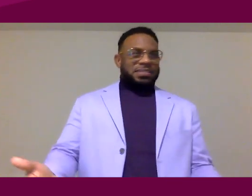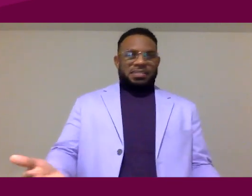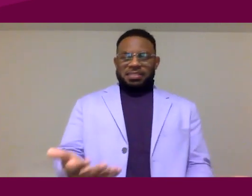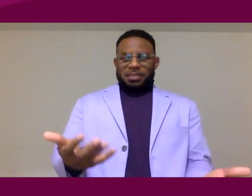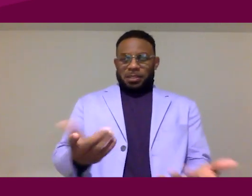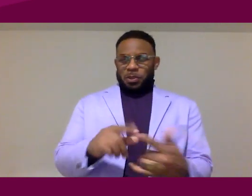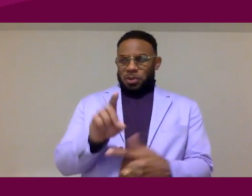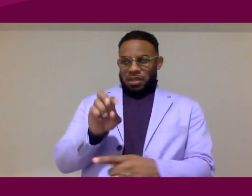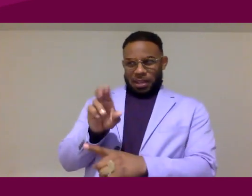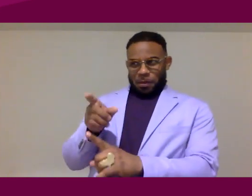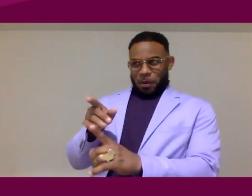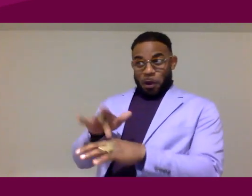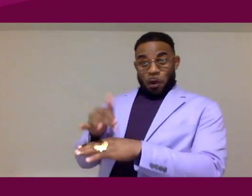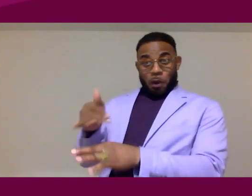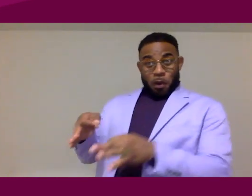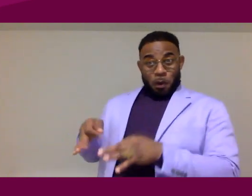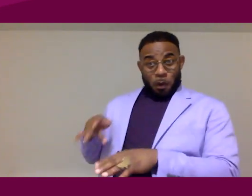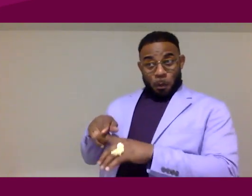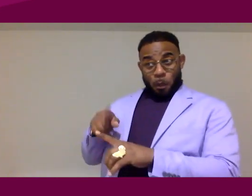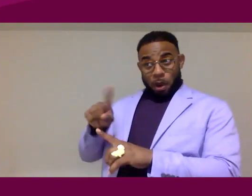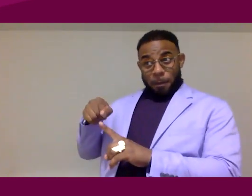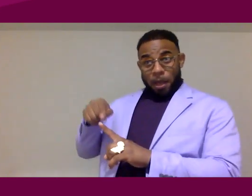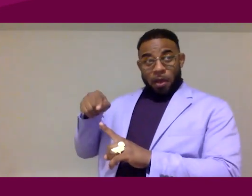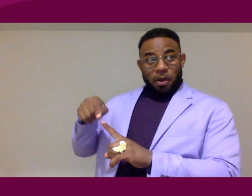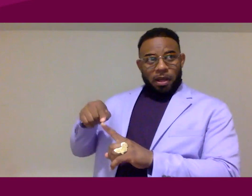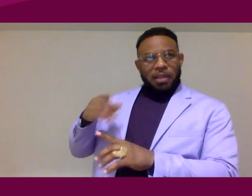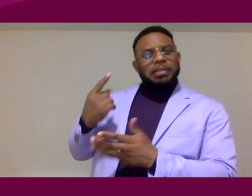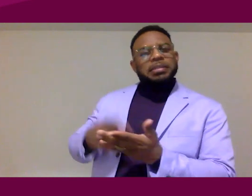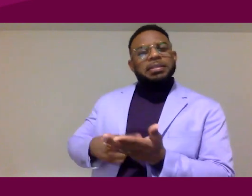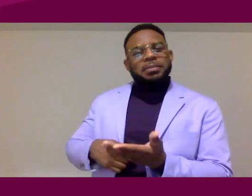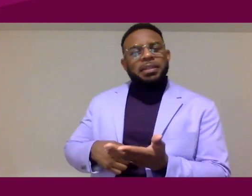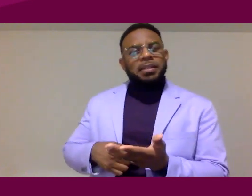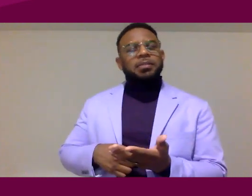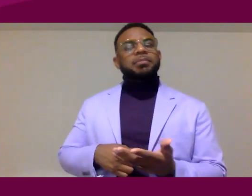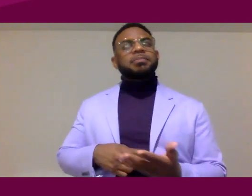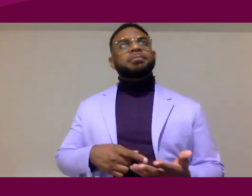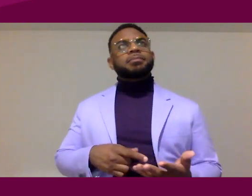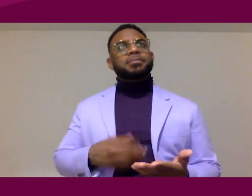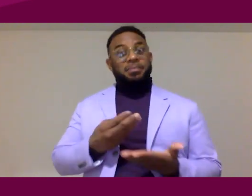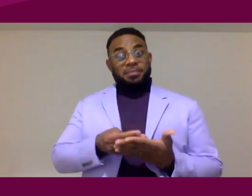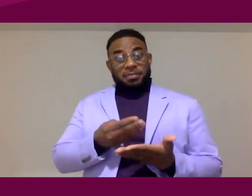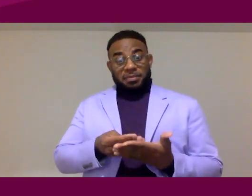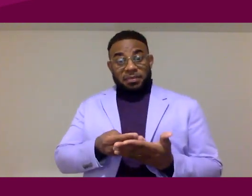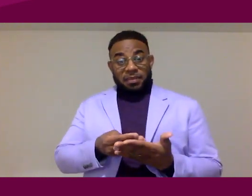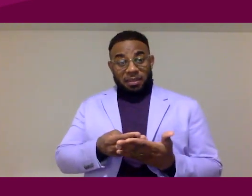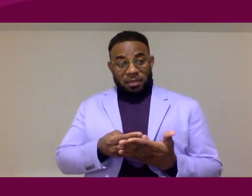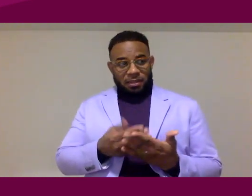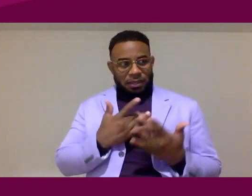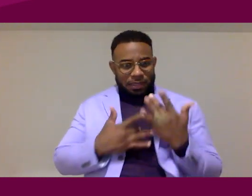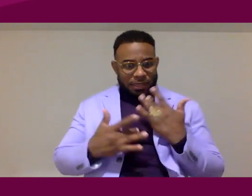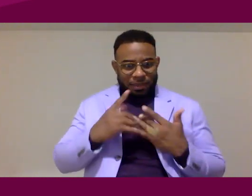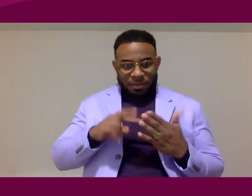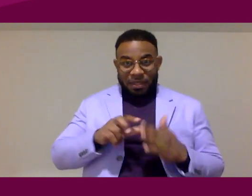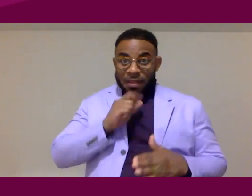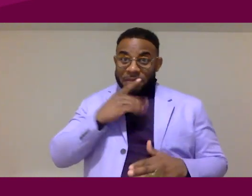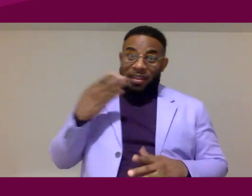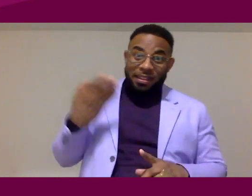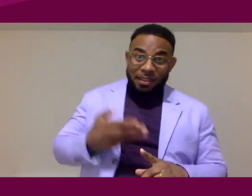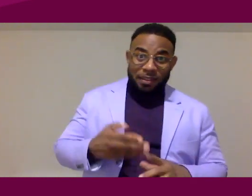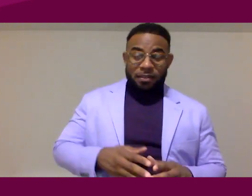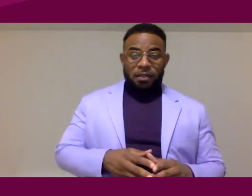And to Deborah's earlier point about sometimes financial means not being there, I shouldn't